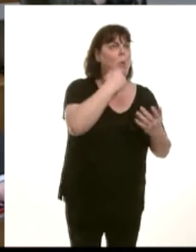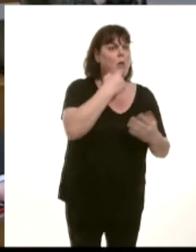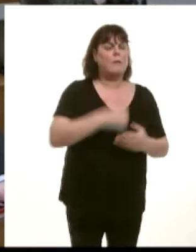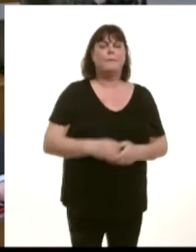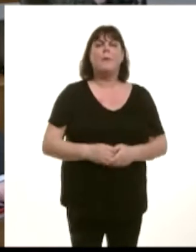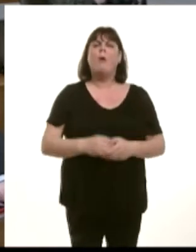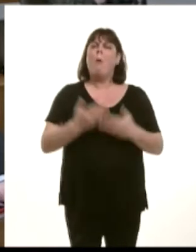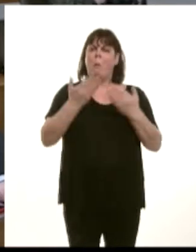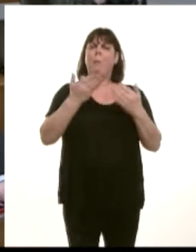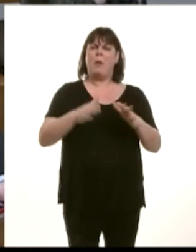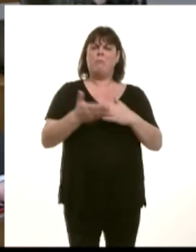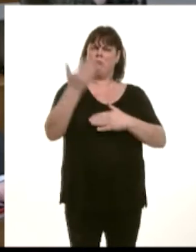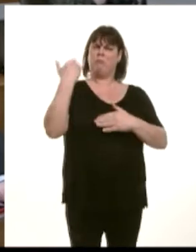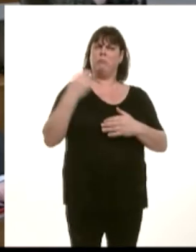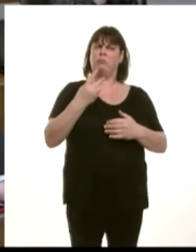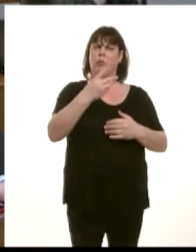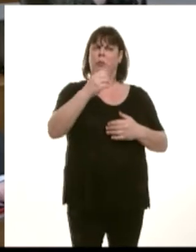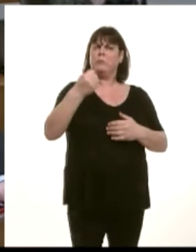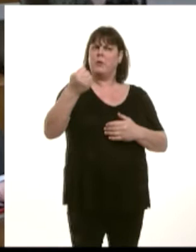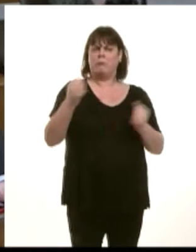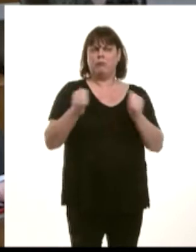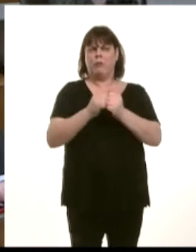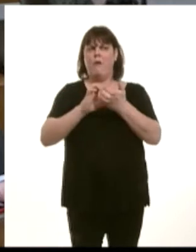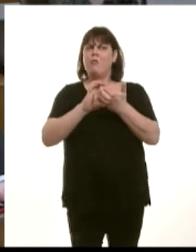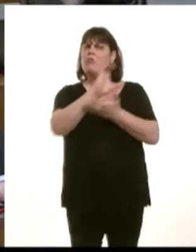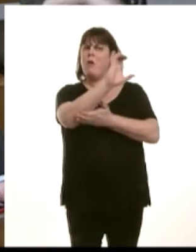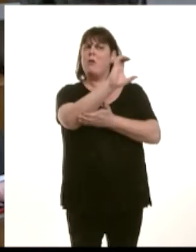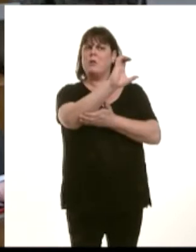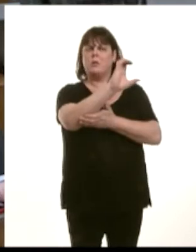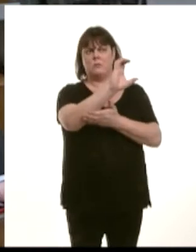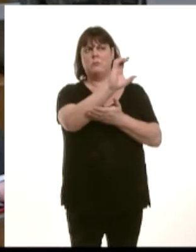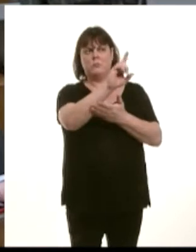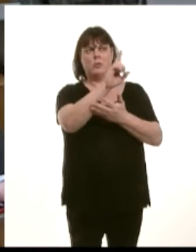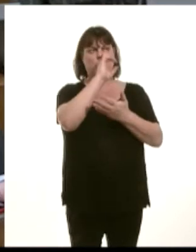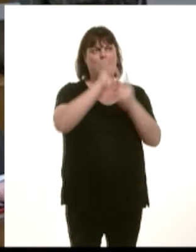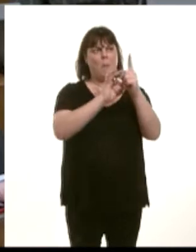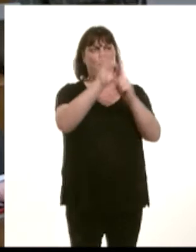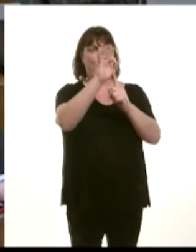A grant was awarded in 2010 that ensured that the facilities would be improved and, of course,